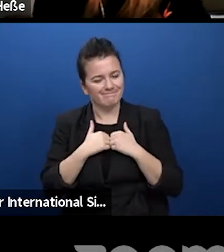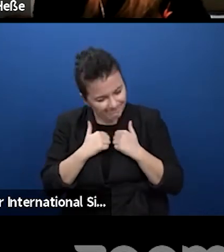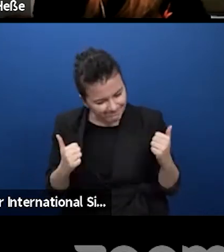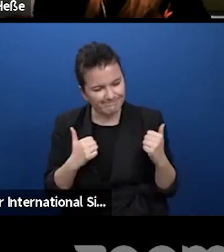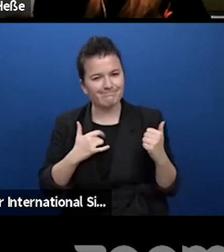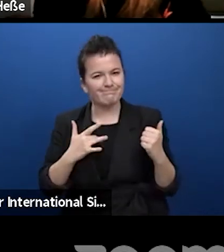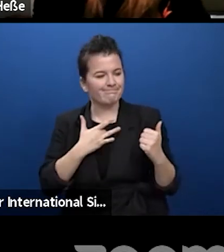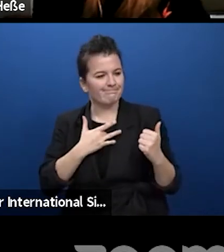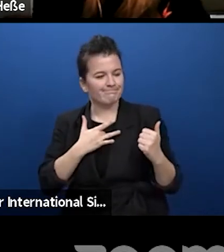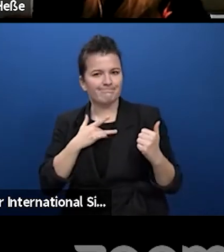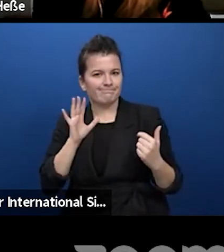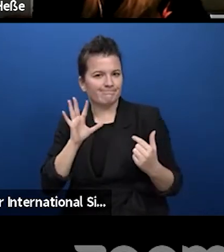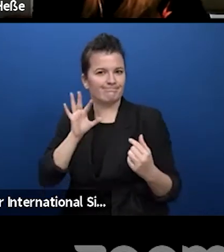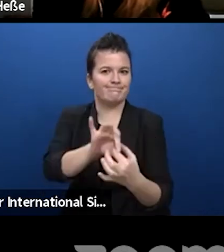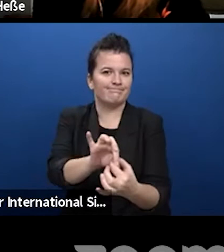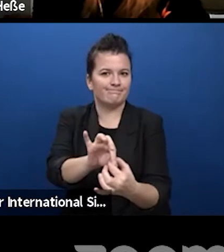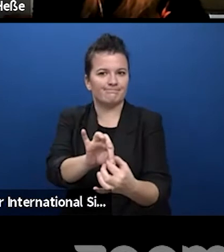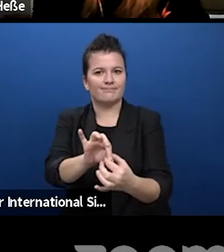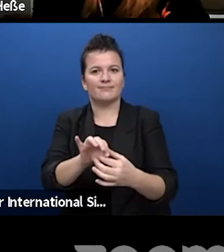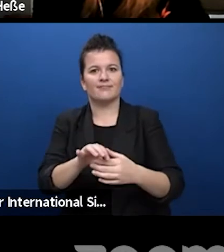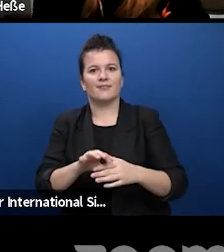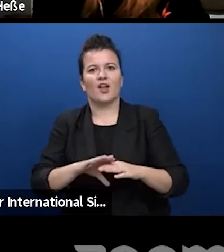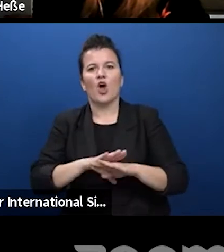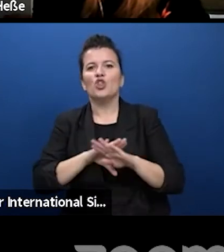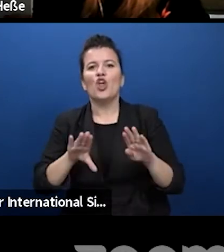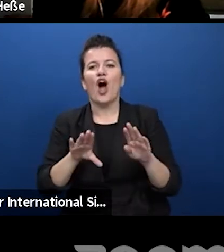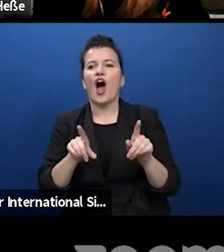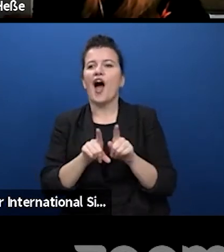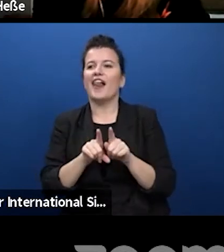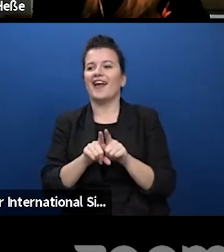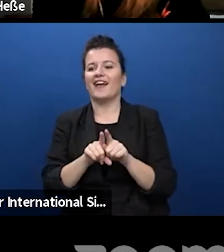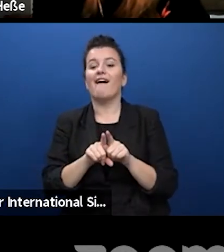and without exploiting anything you know and be happy because everything you know which is